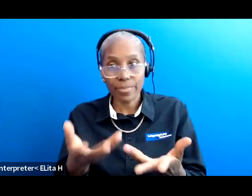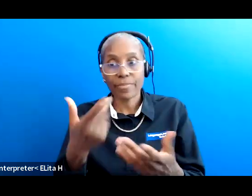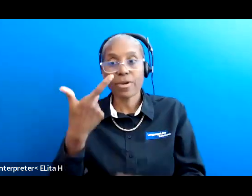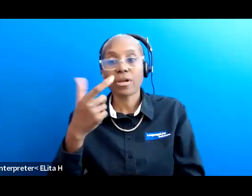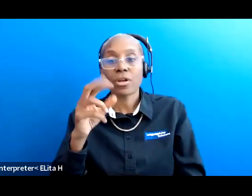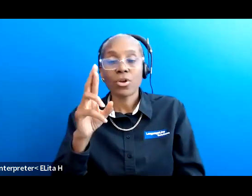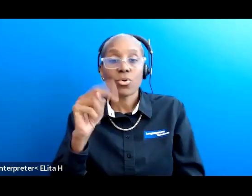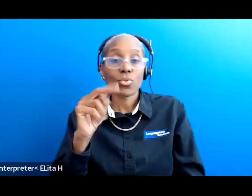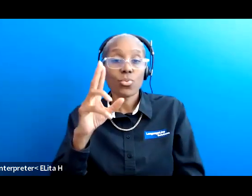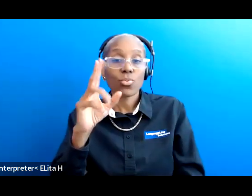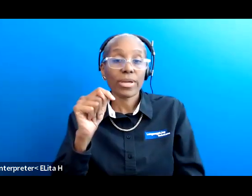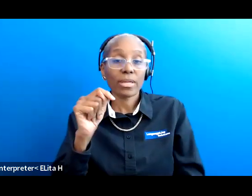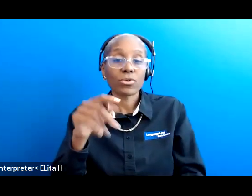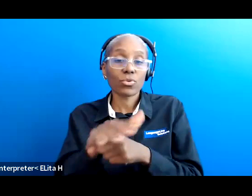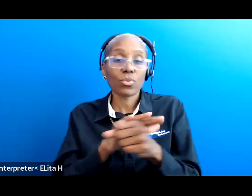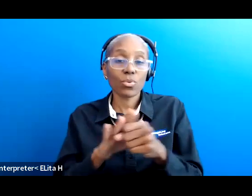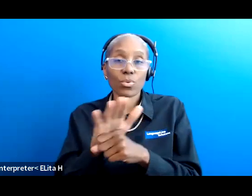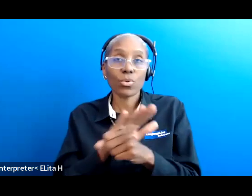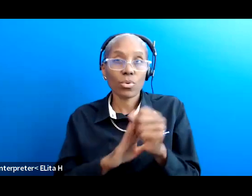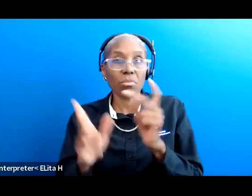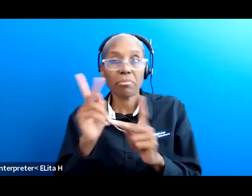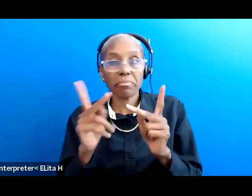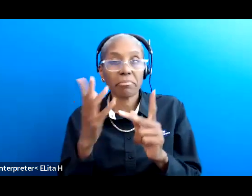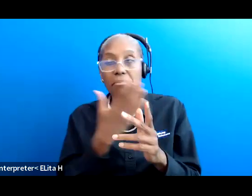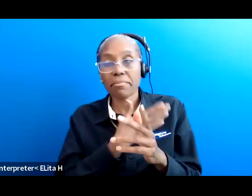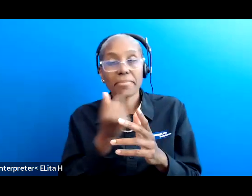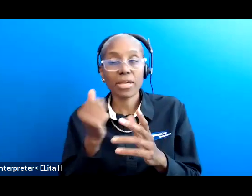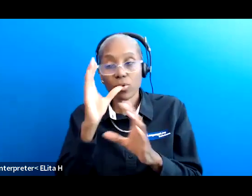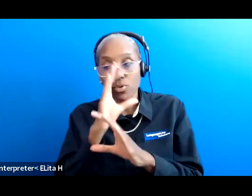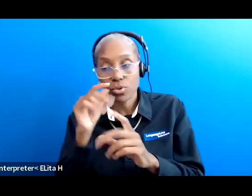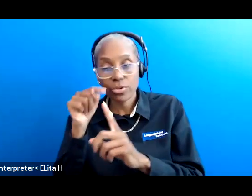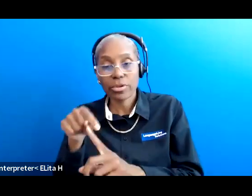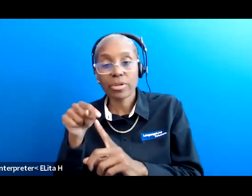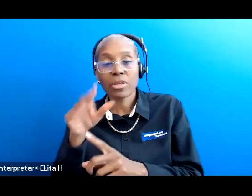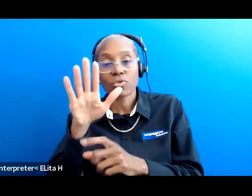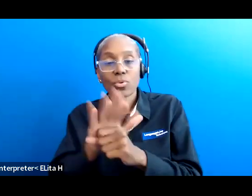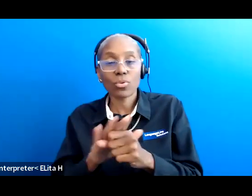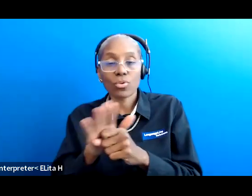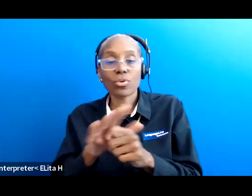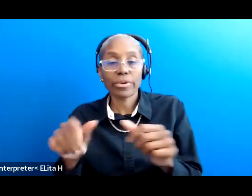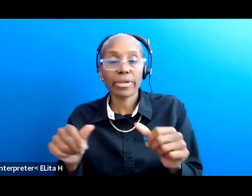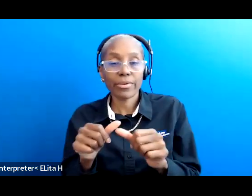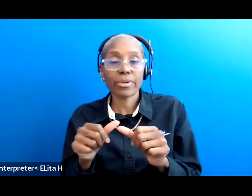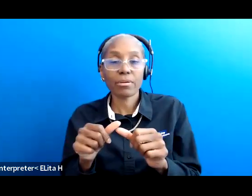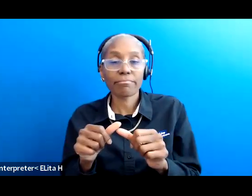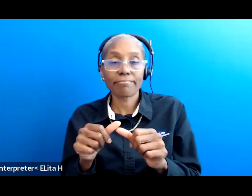different people locally. It's probably better now to look locally around your community because